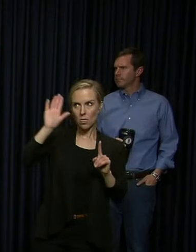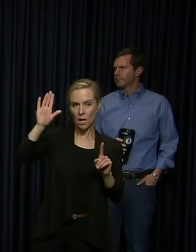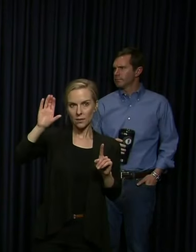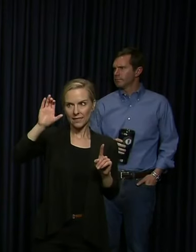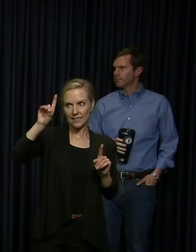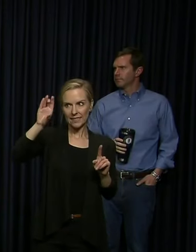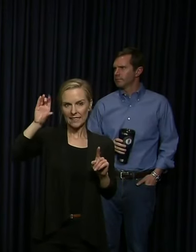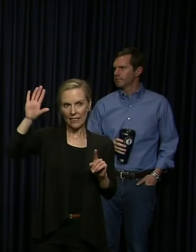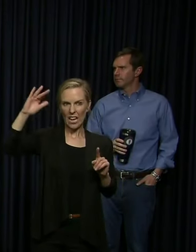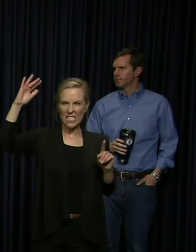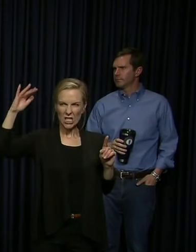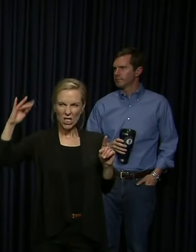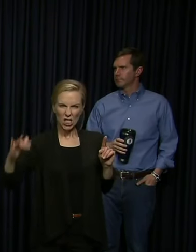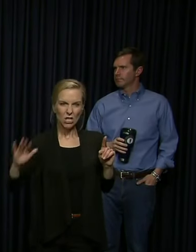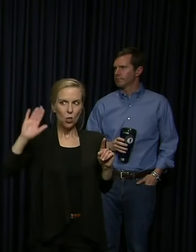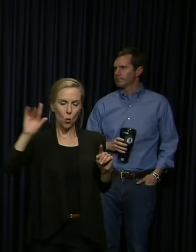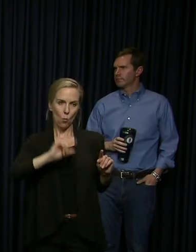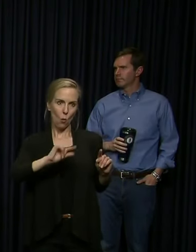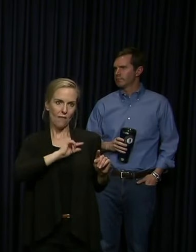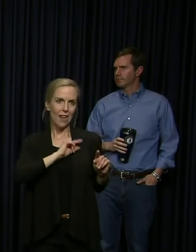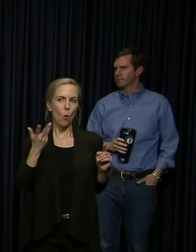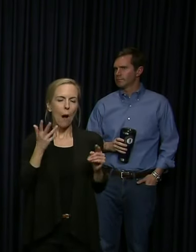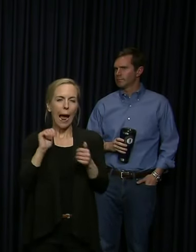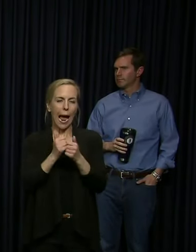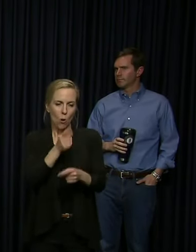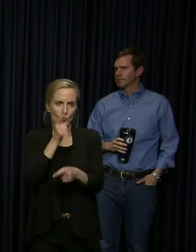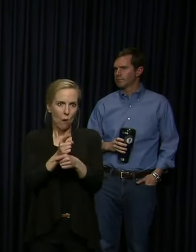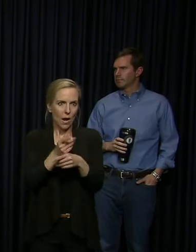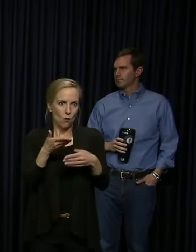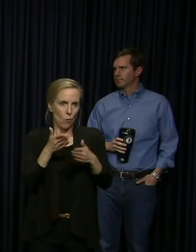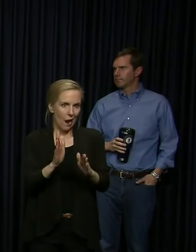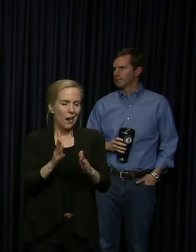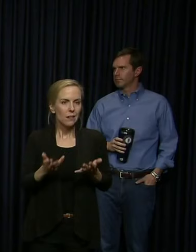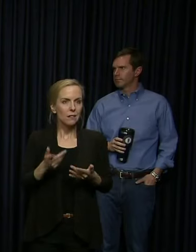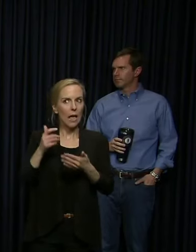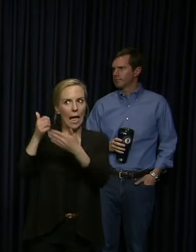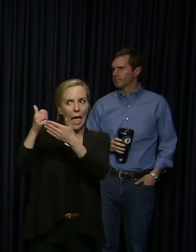DEPEND ON THE NUMBER OF SWABS THAT WE CAN GET.